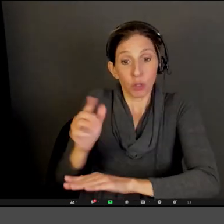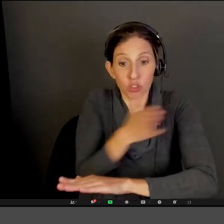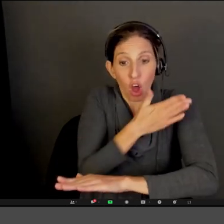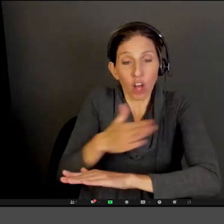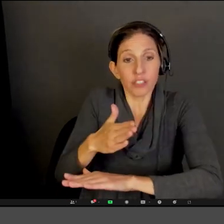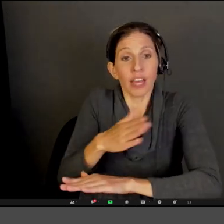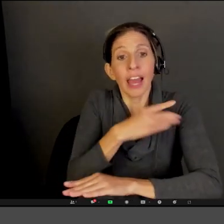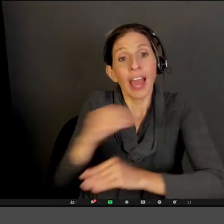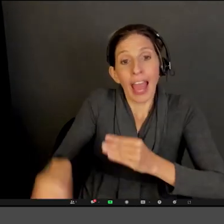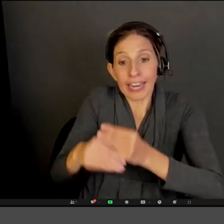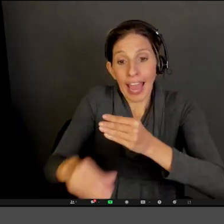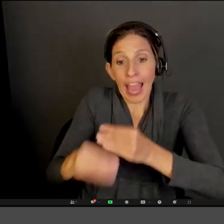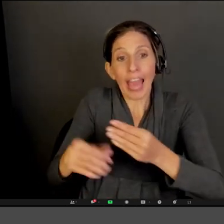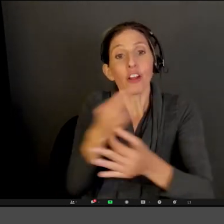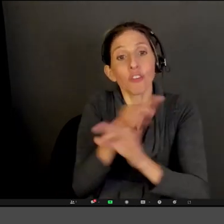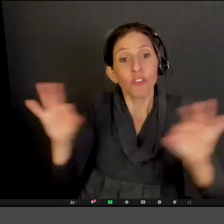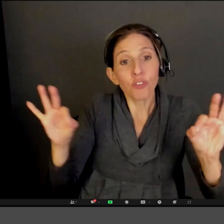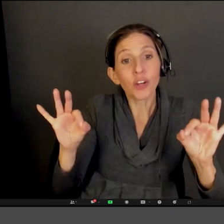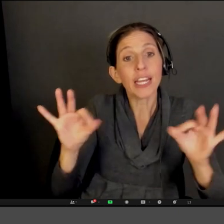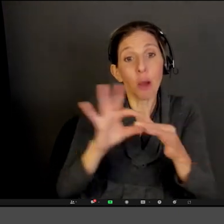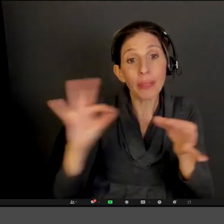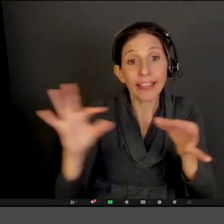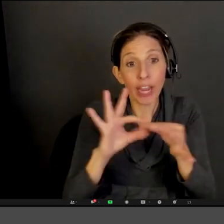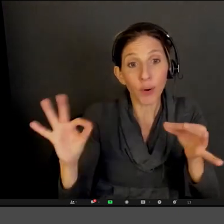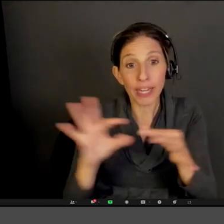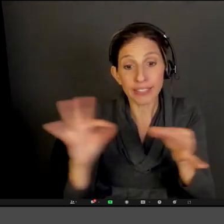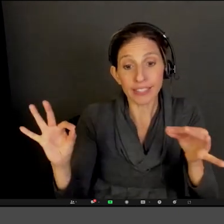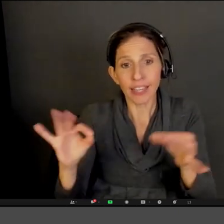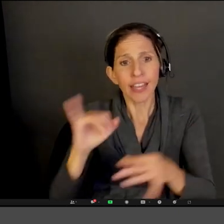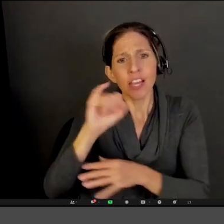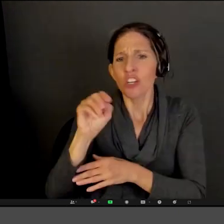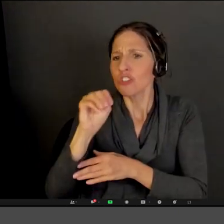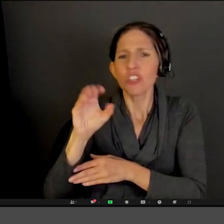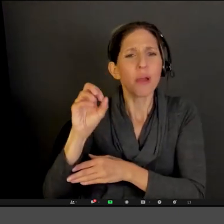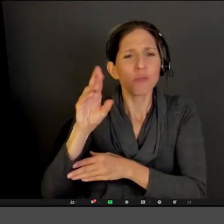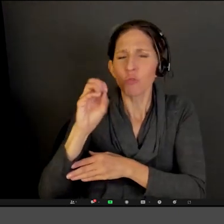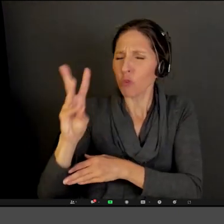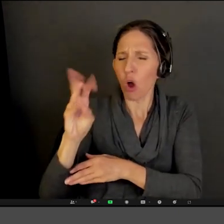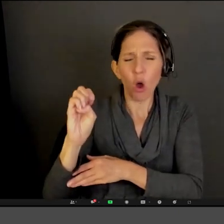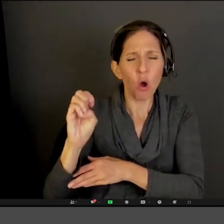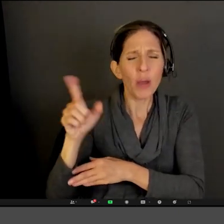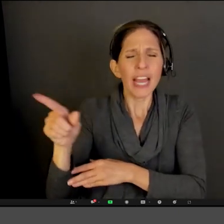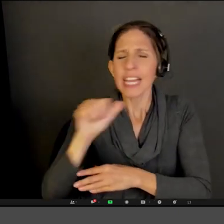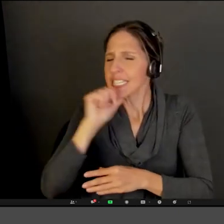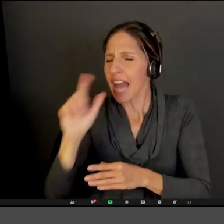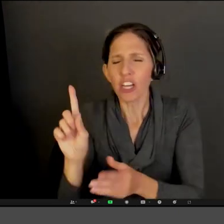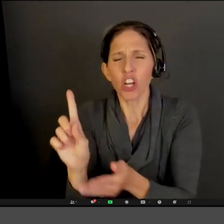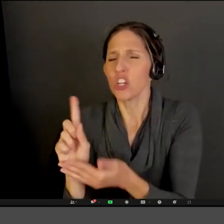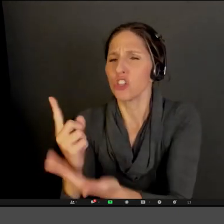JIM CROW CAN'T TURN ME AROUND, NOT GOING TO LET JIM CROW TURN ME AROUND, YOU KNOW,